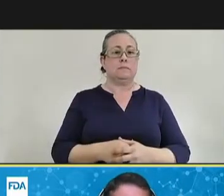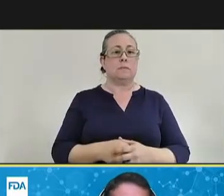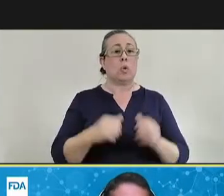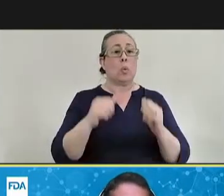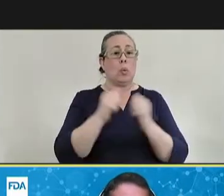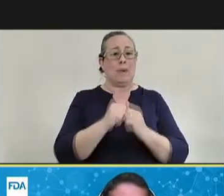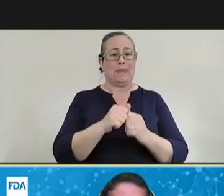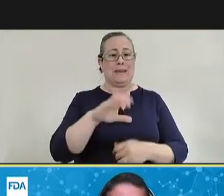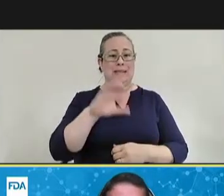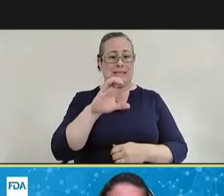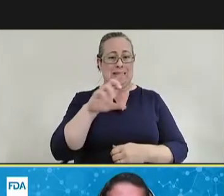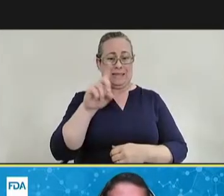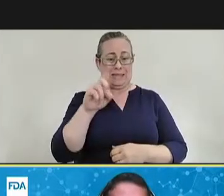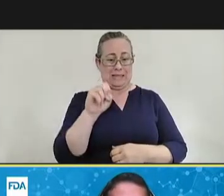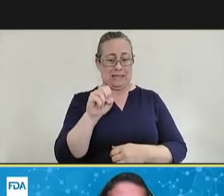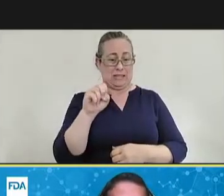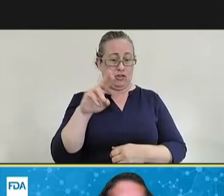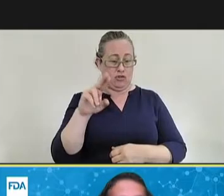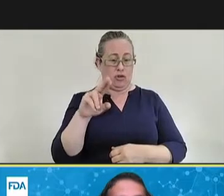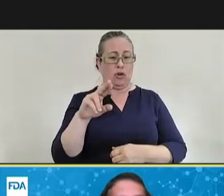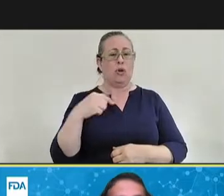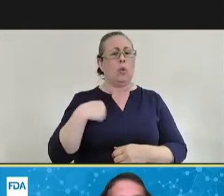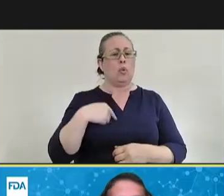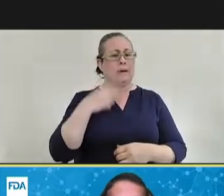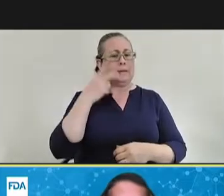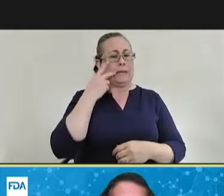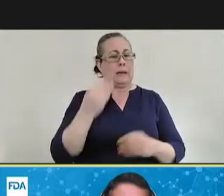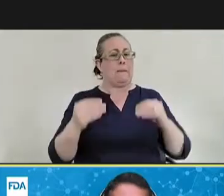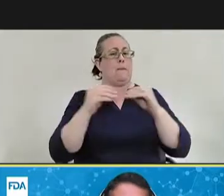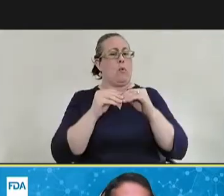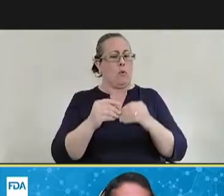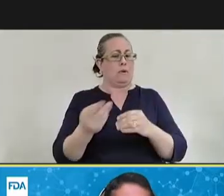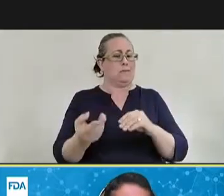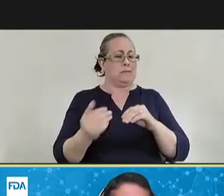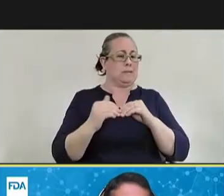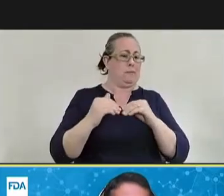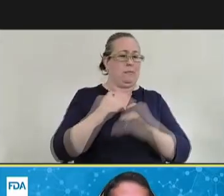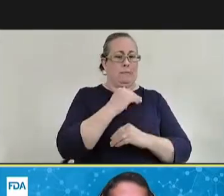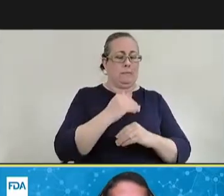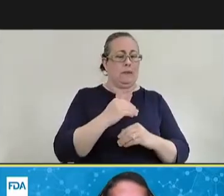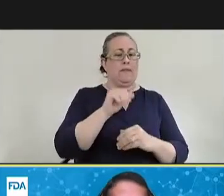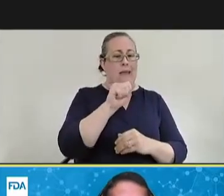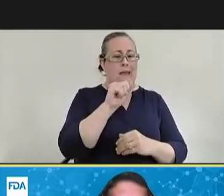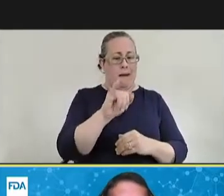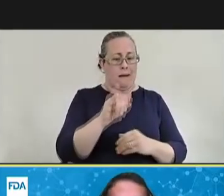an increase in submissions with AI. This table is from an article published by a colleague,